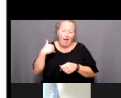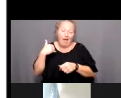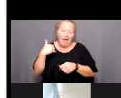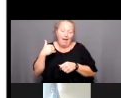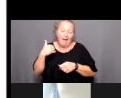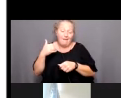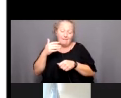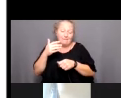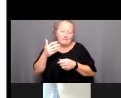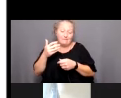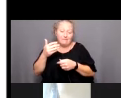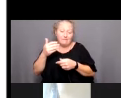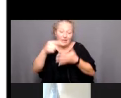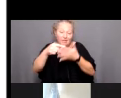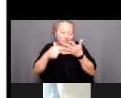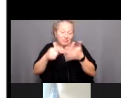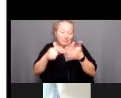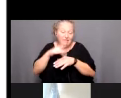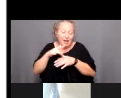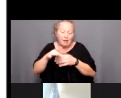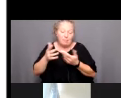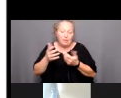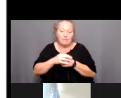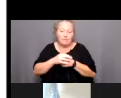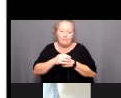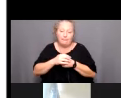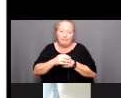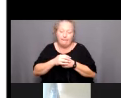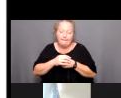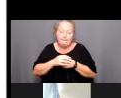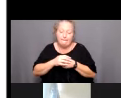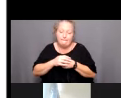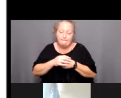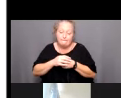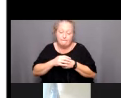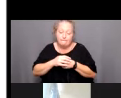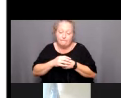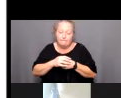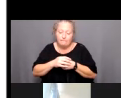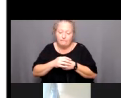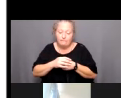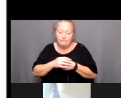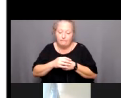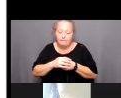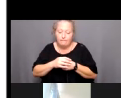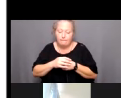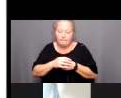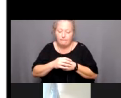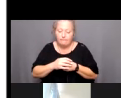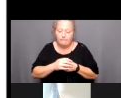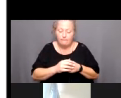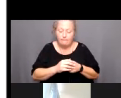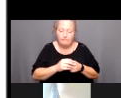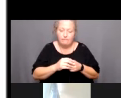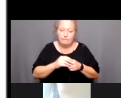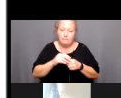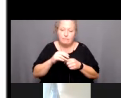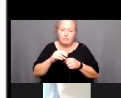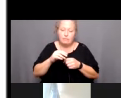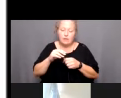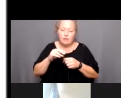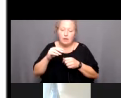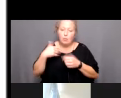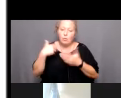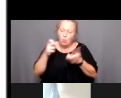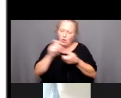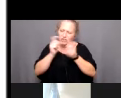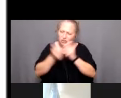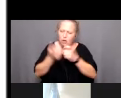So what I ask is for there to be change so that there are no more deaths, and